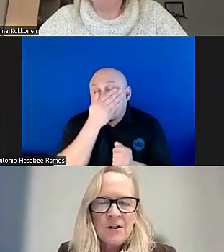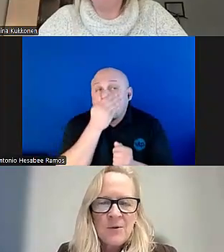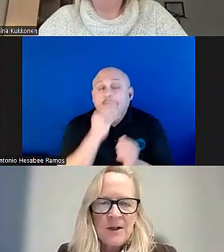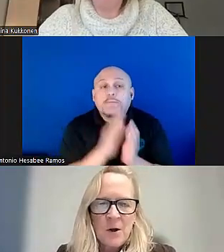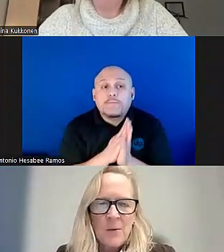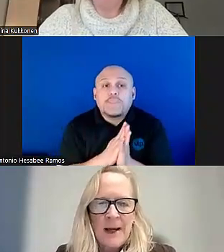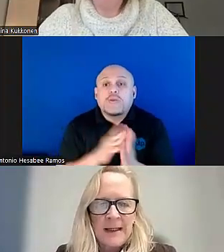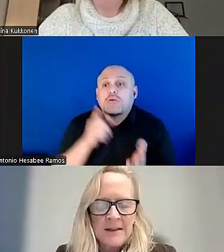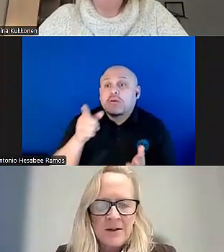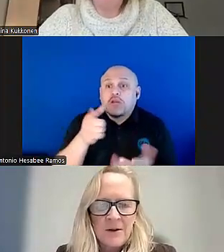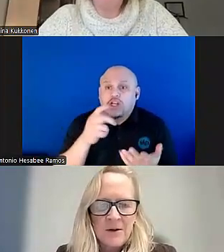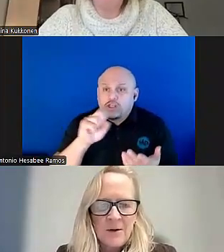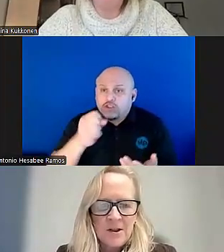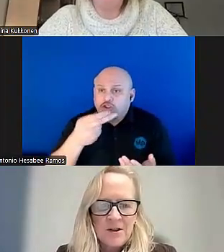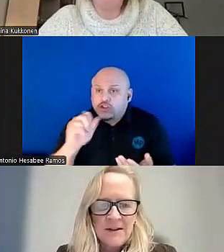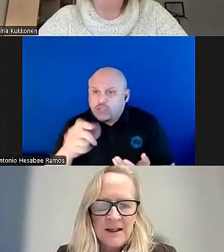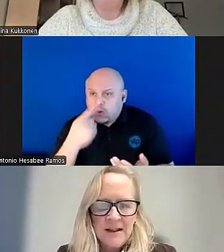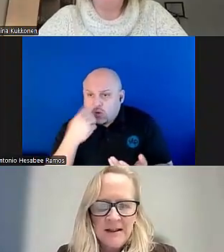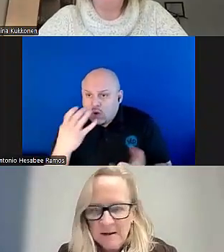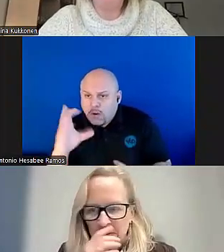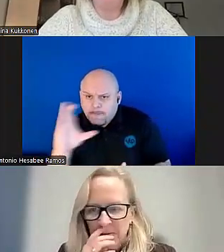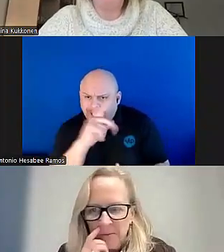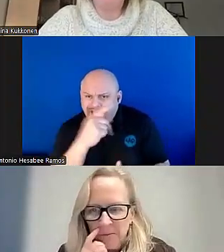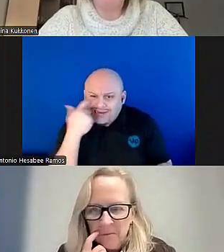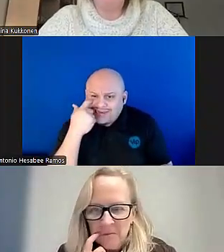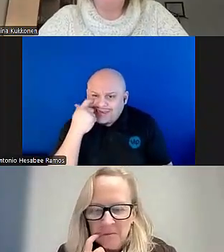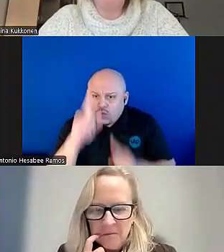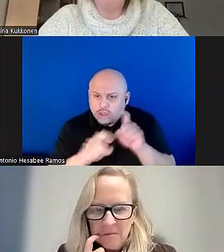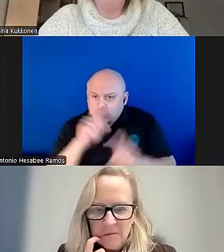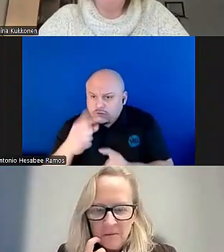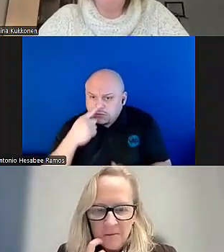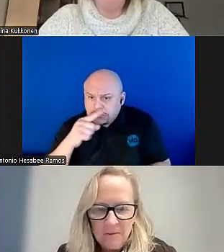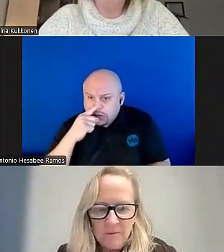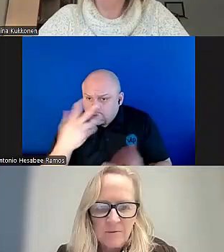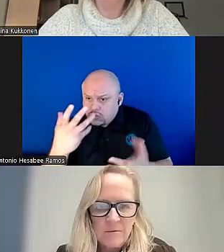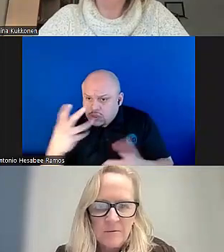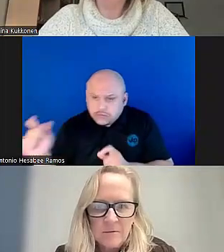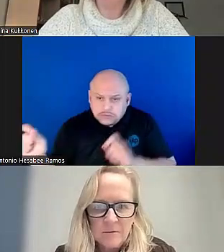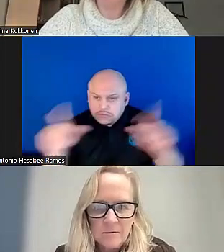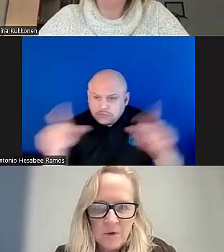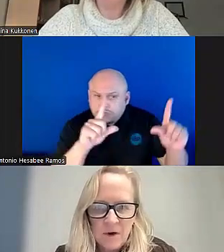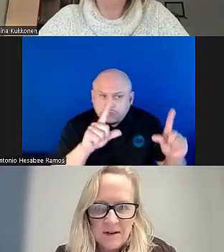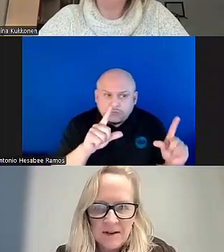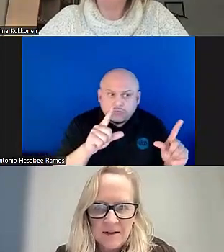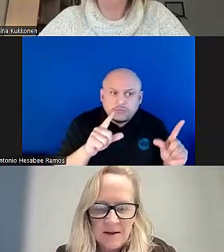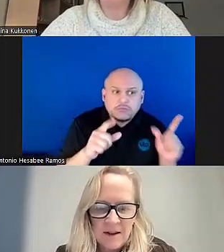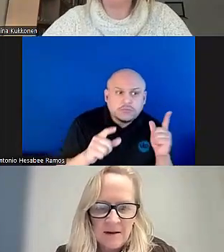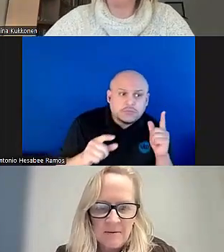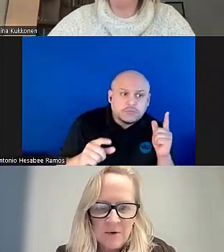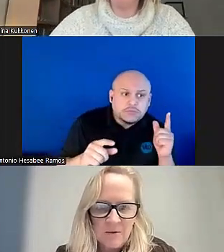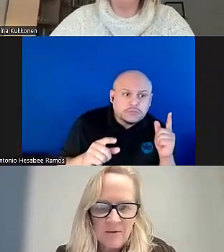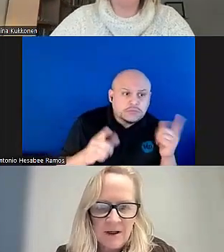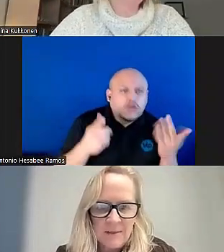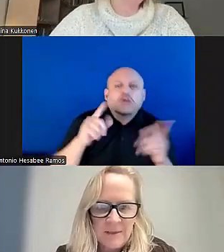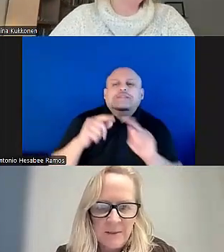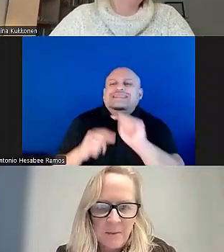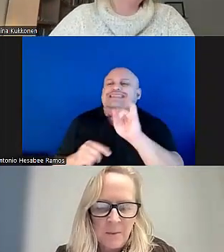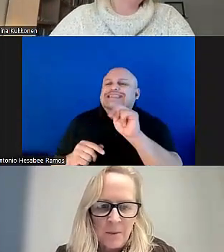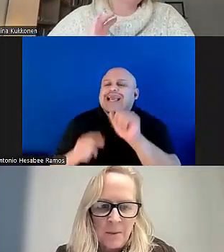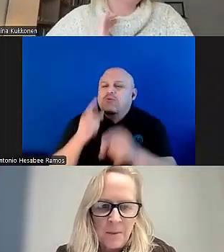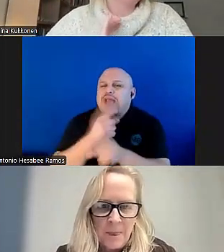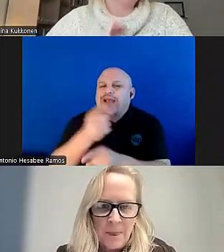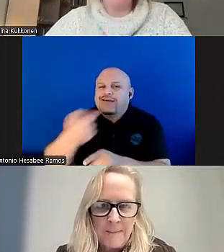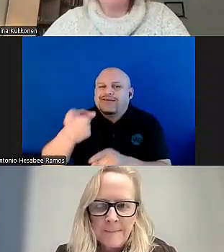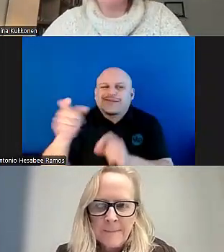did you want to go back to the question slides, or I guess it's Tiina you're running maybe?